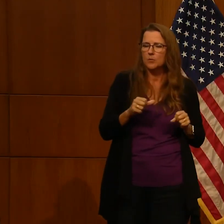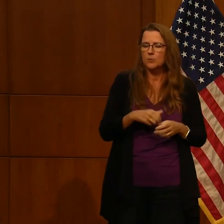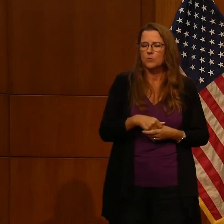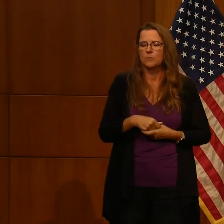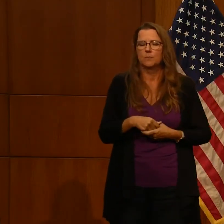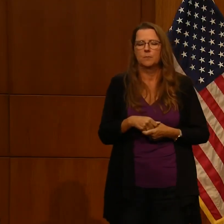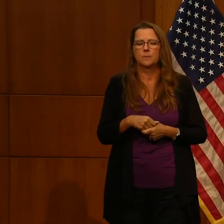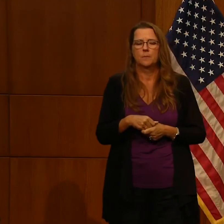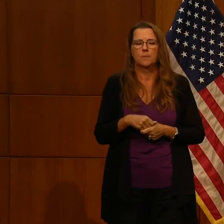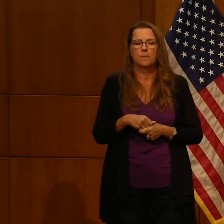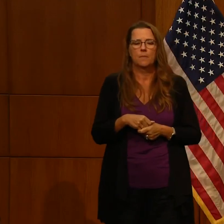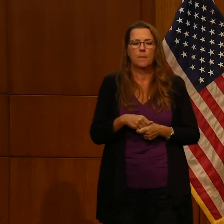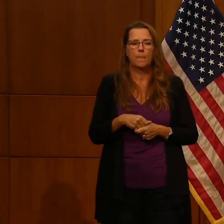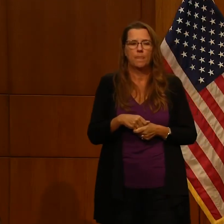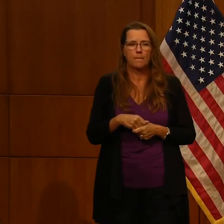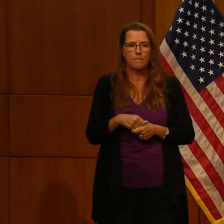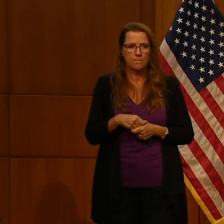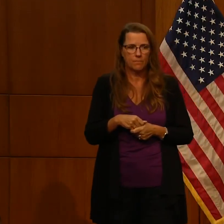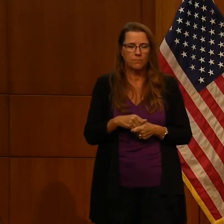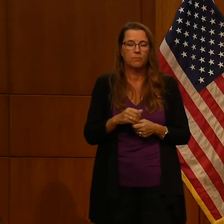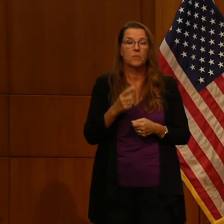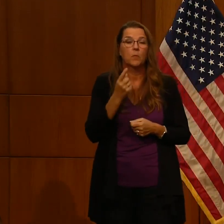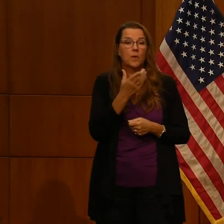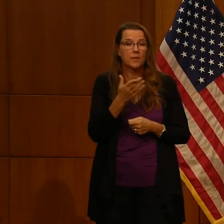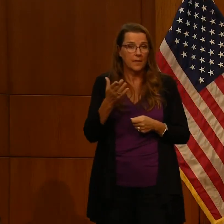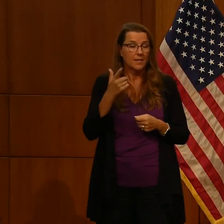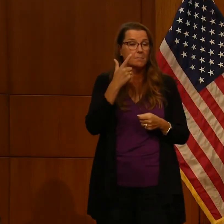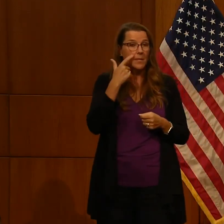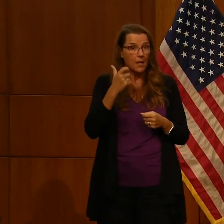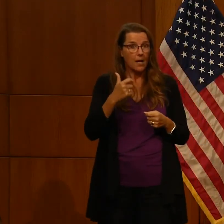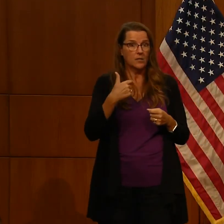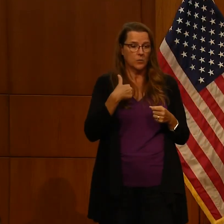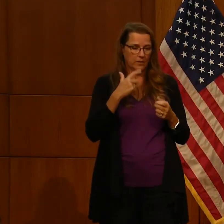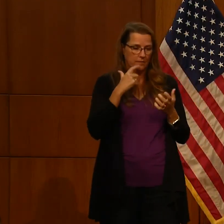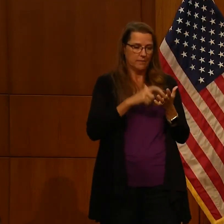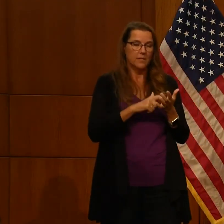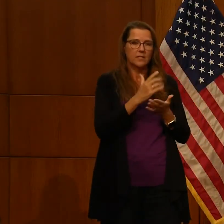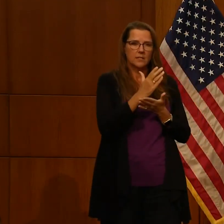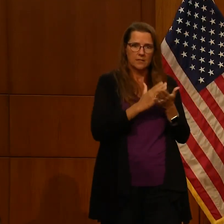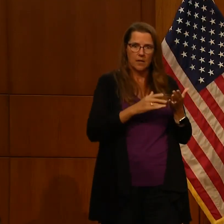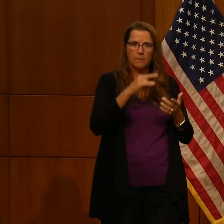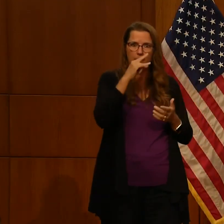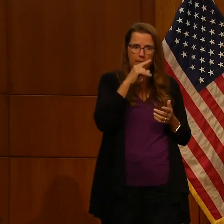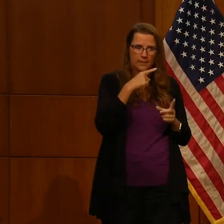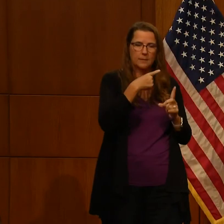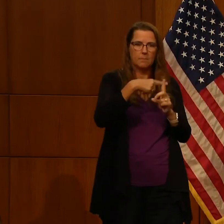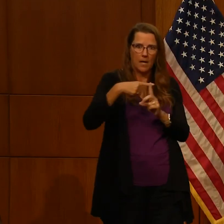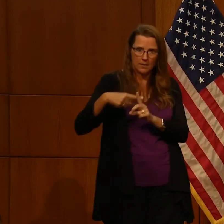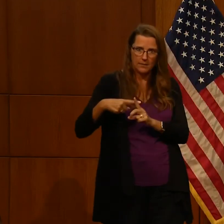THAT POSSIBLE. ONE THING I DO WANT TO NOTE. WE HAVE A NUMBER